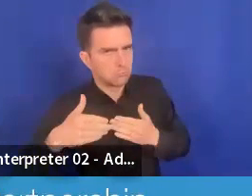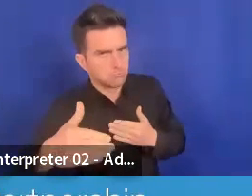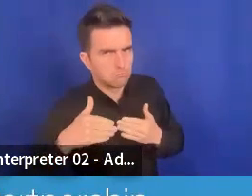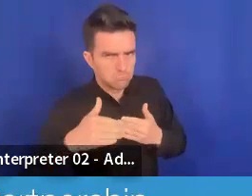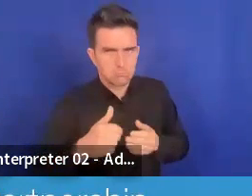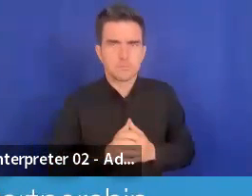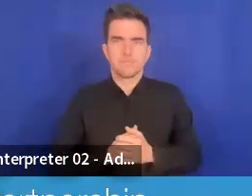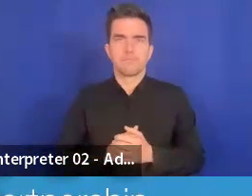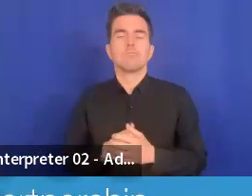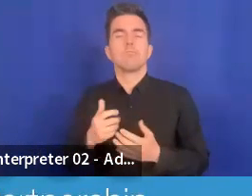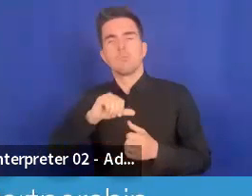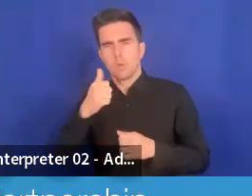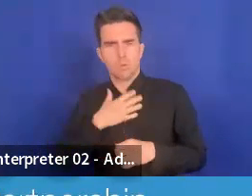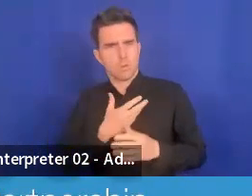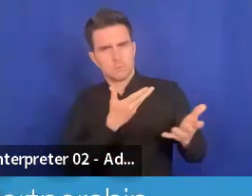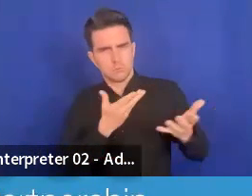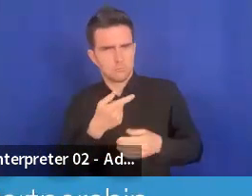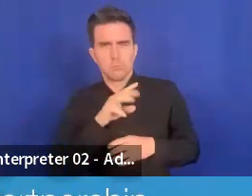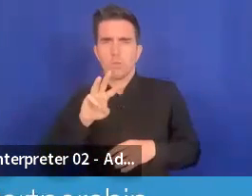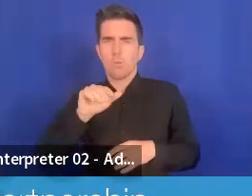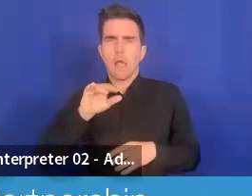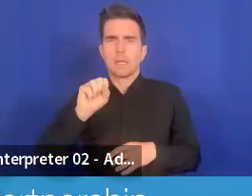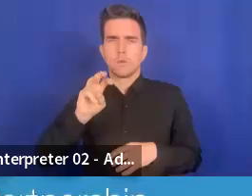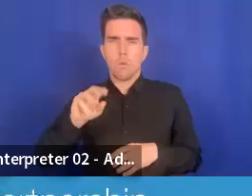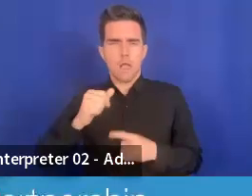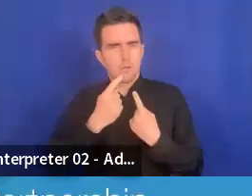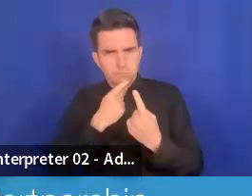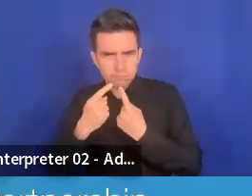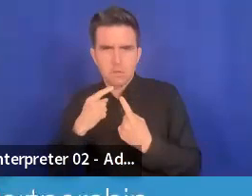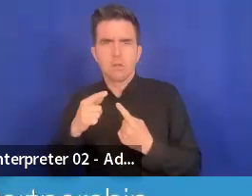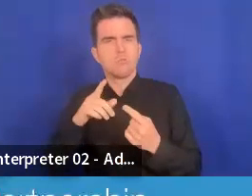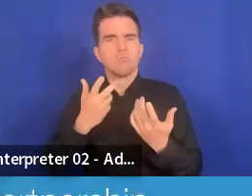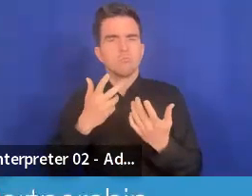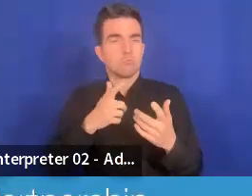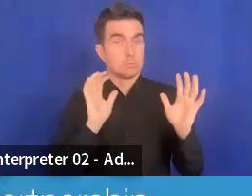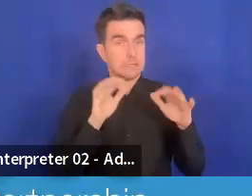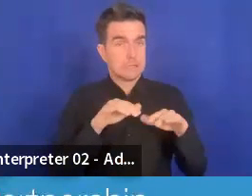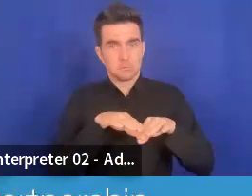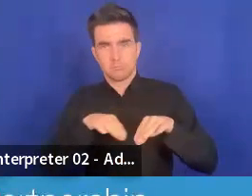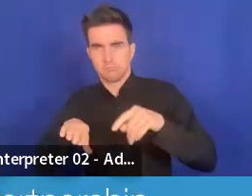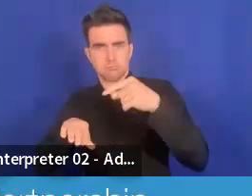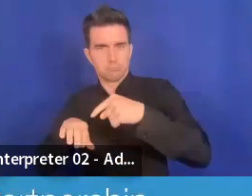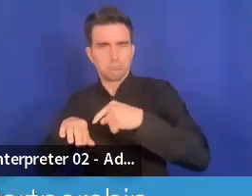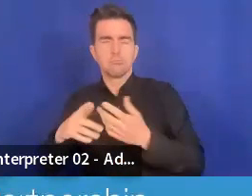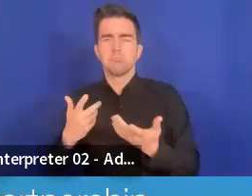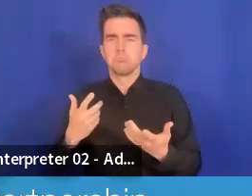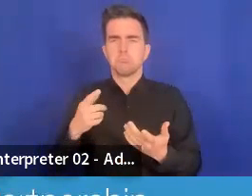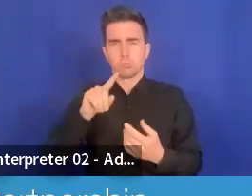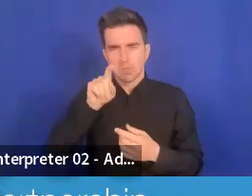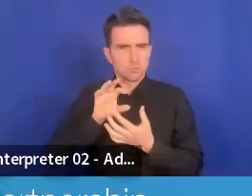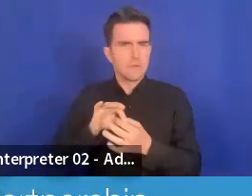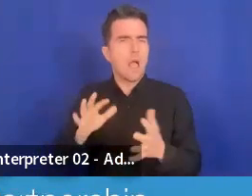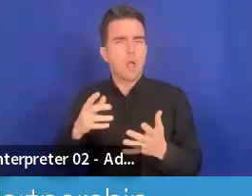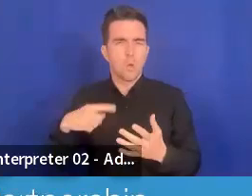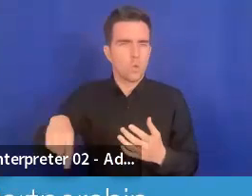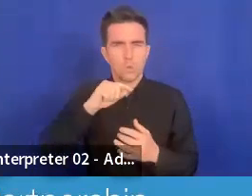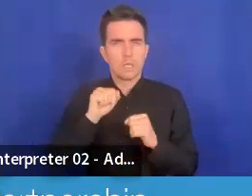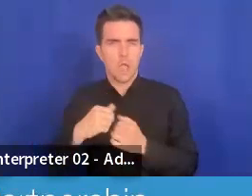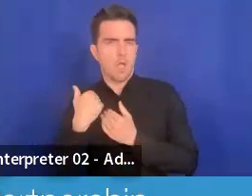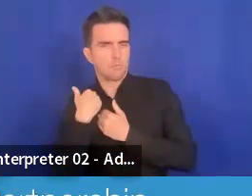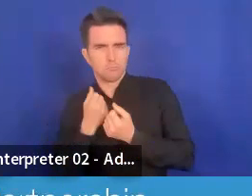question about any intel on where the pandemic, prevention, preparedness and response high